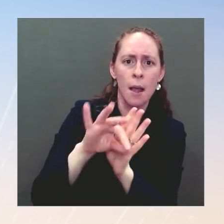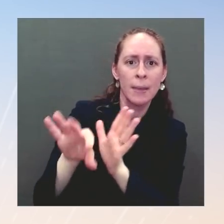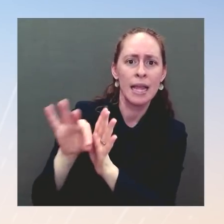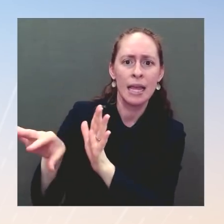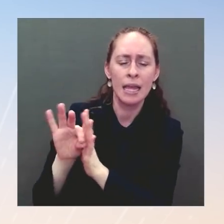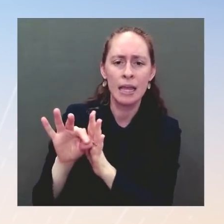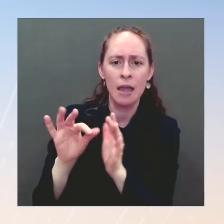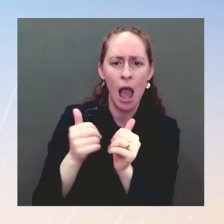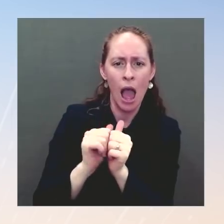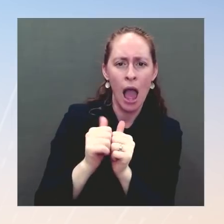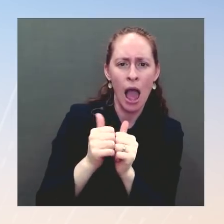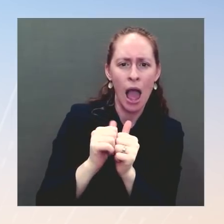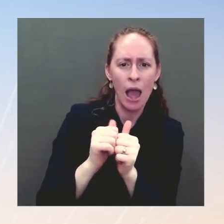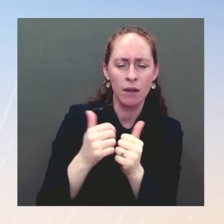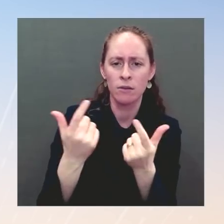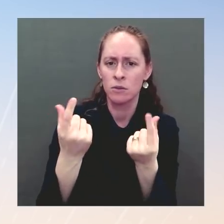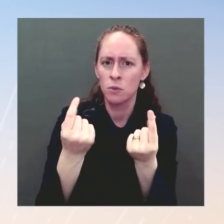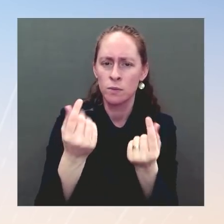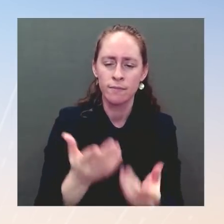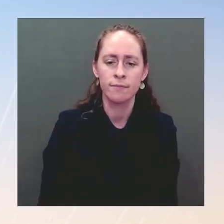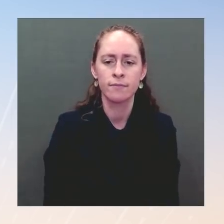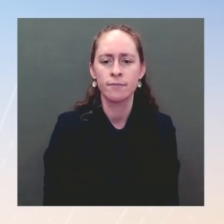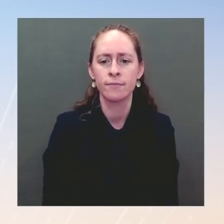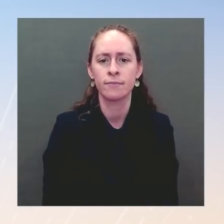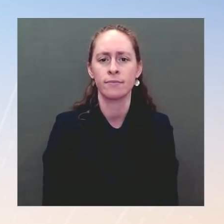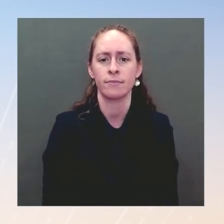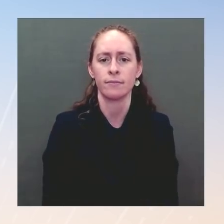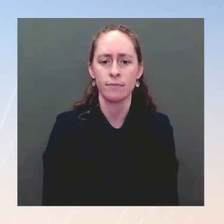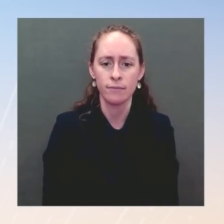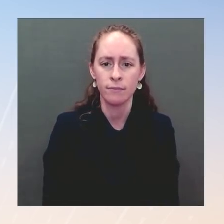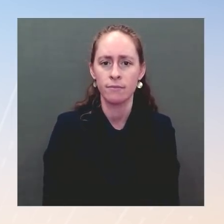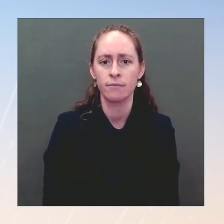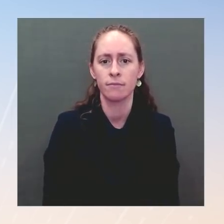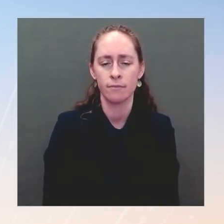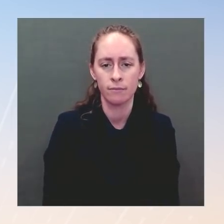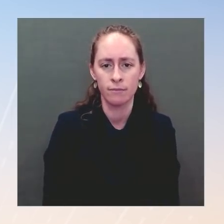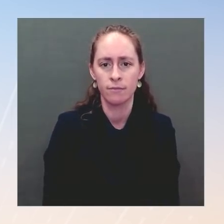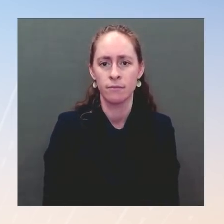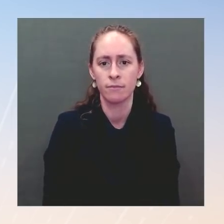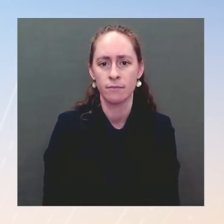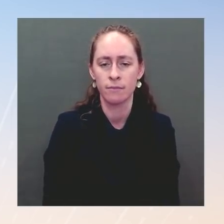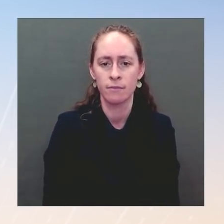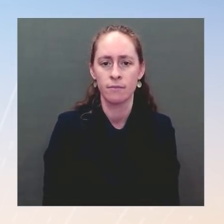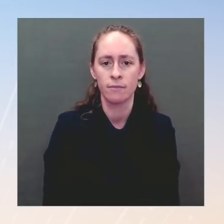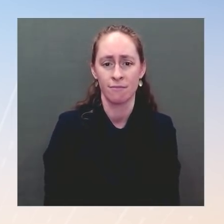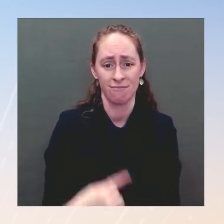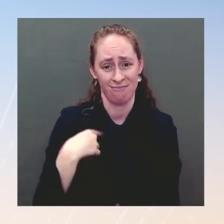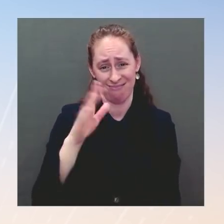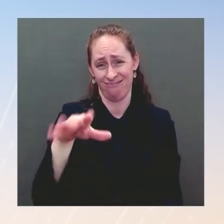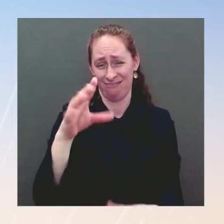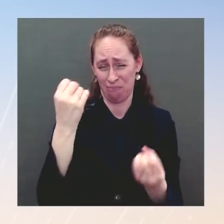whose names have been out there as potential nominees -- all of these women would make tremendous additions